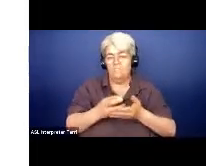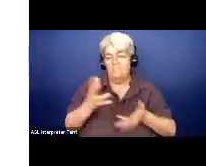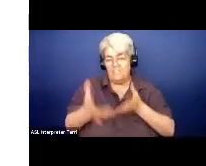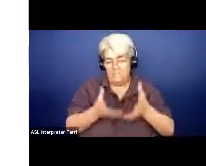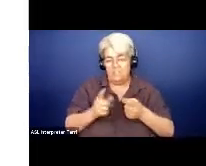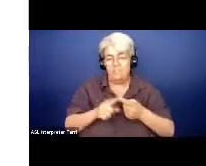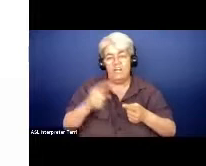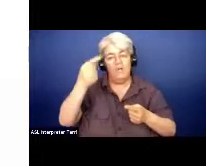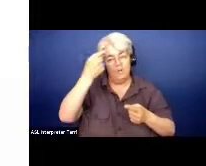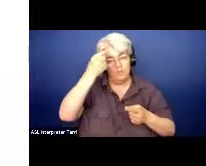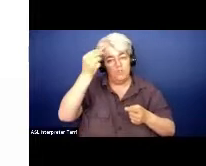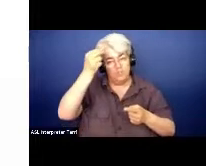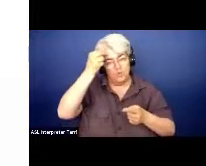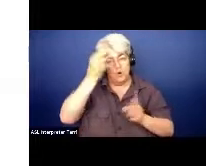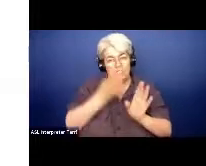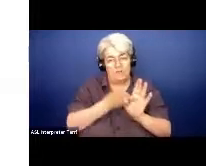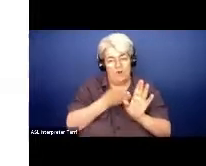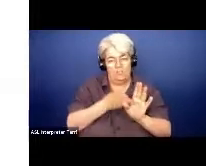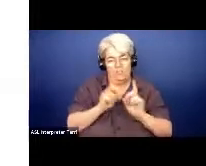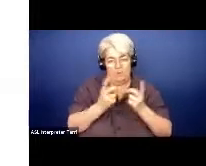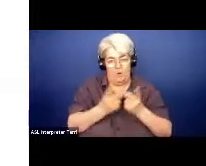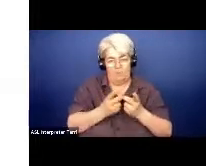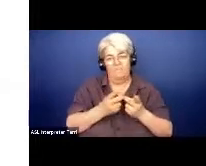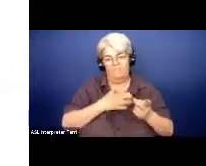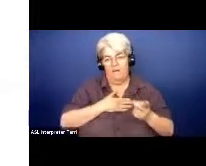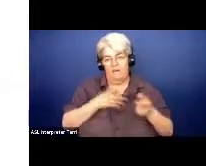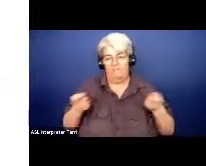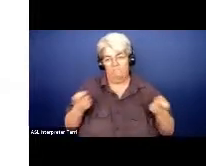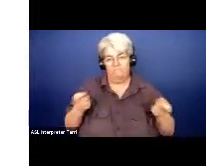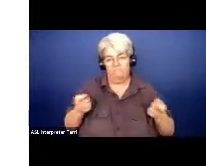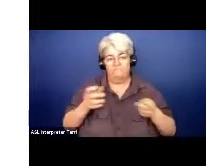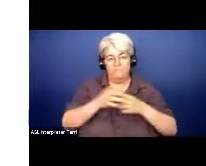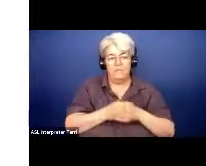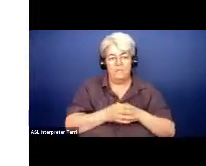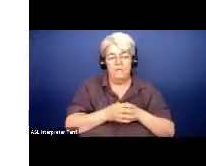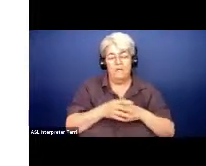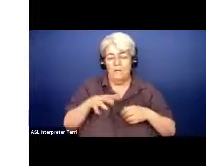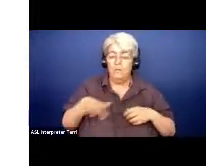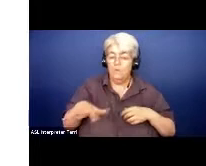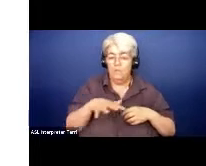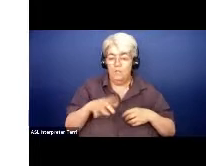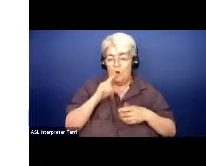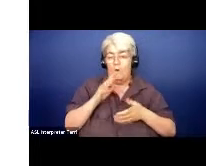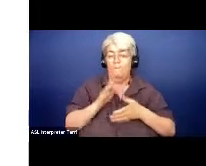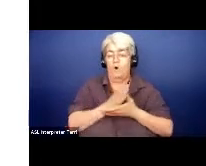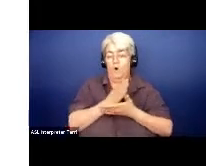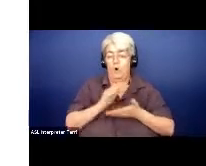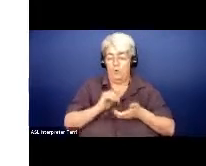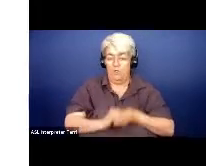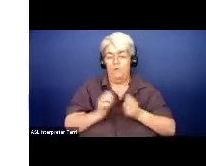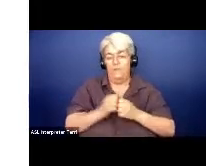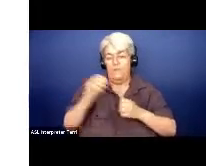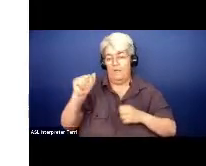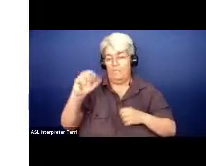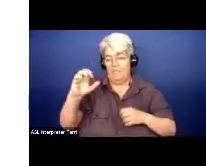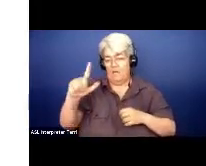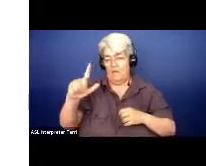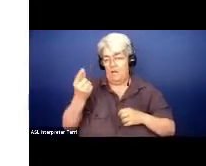under my purview. We are a partner in the ACL grant which has been a wonderful experience.